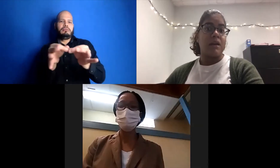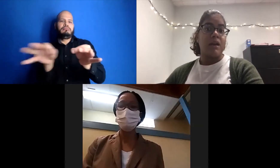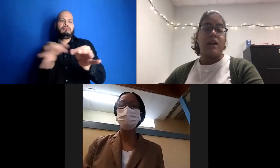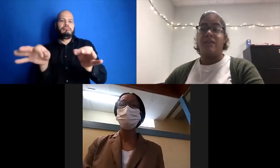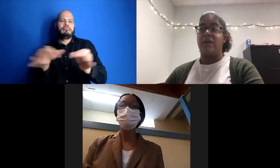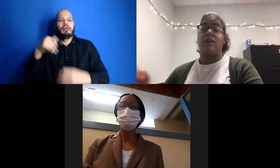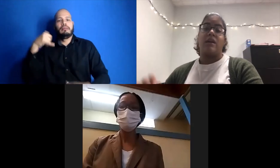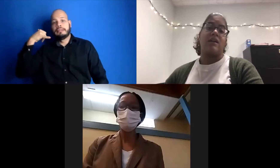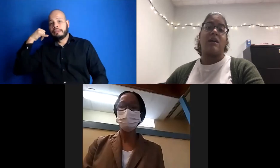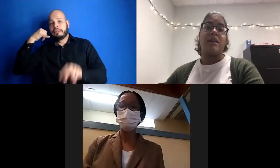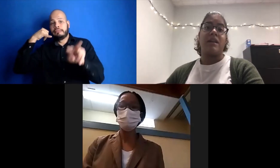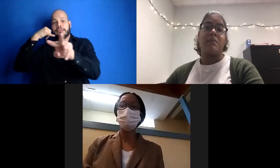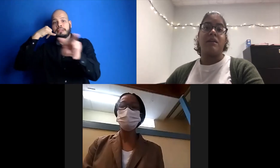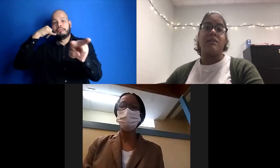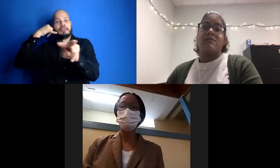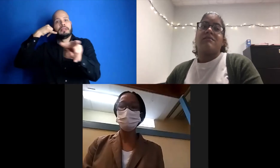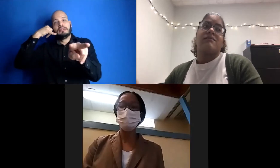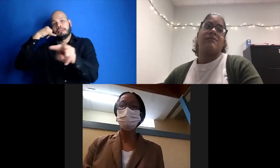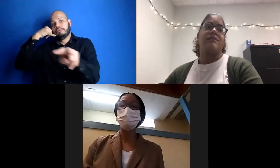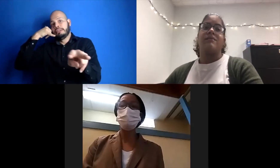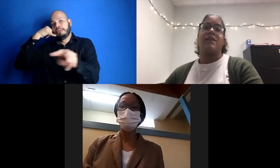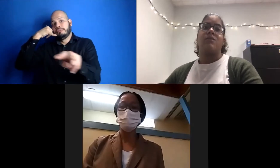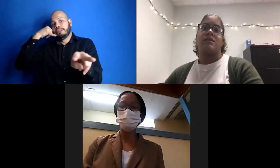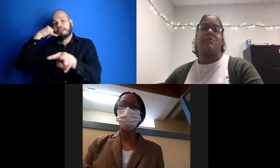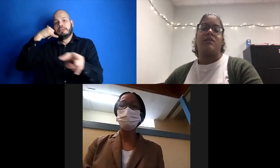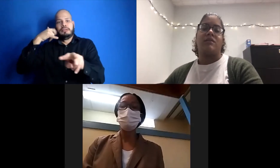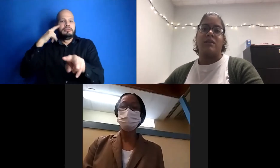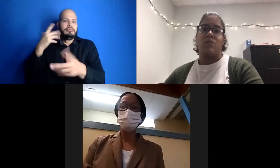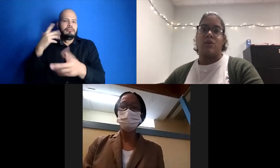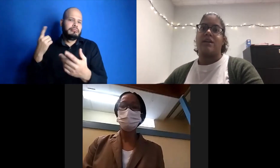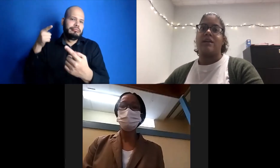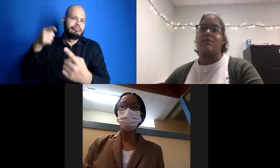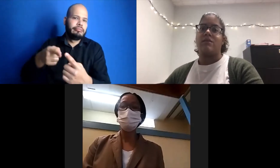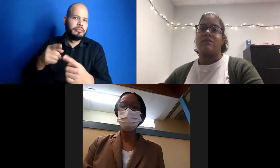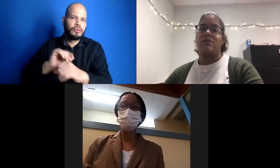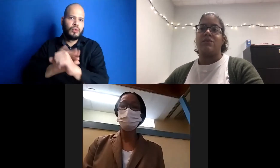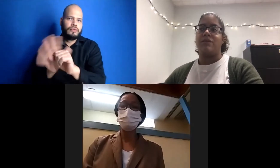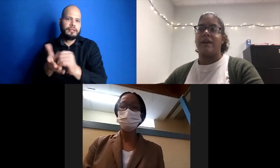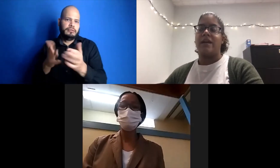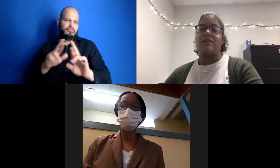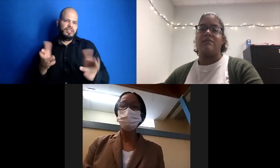and they would not accommodate me then what's the point of me working with you if I can't